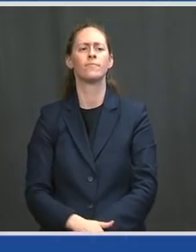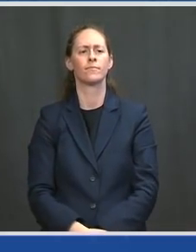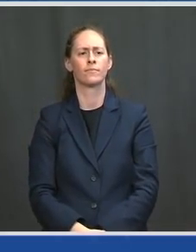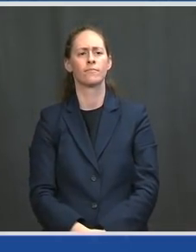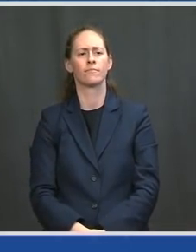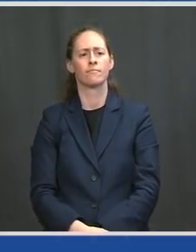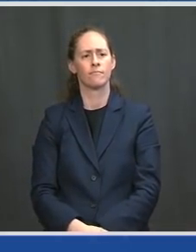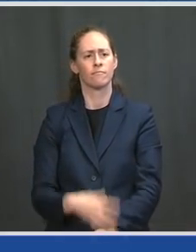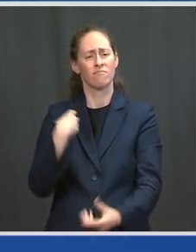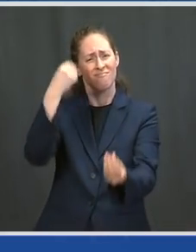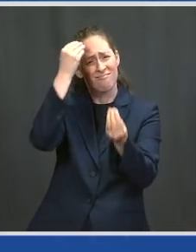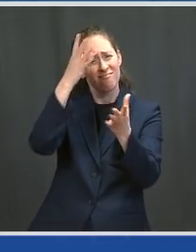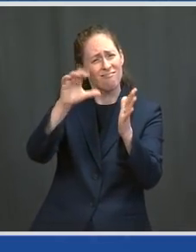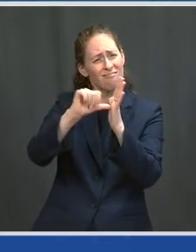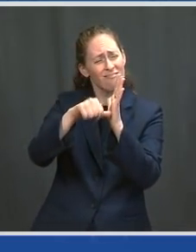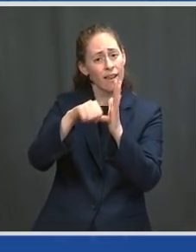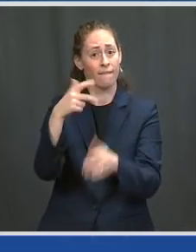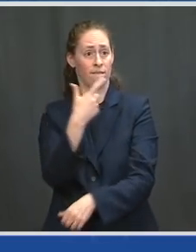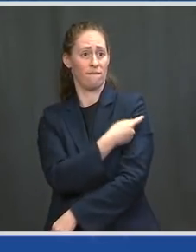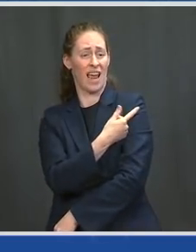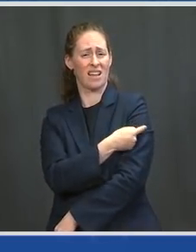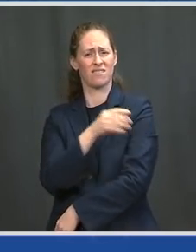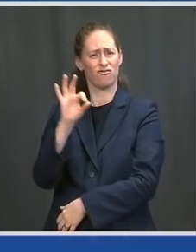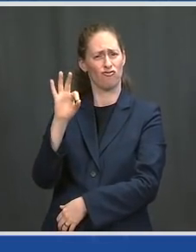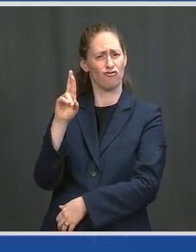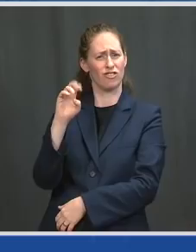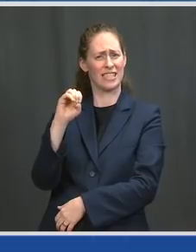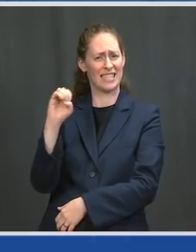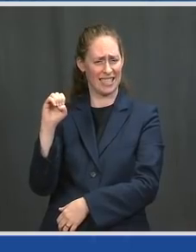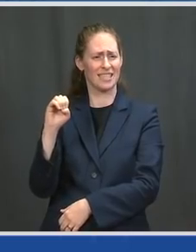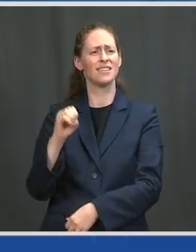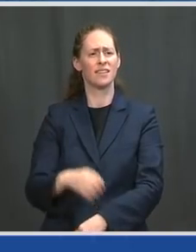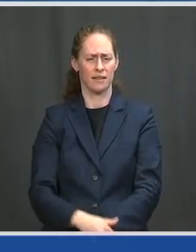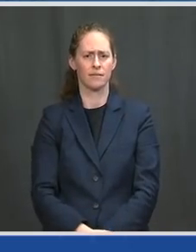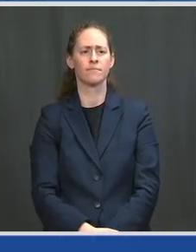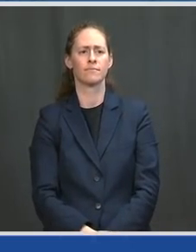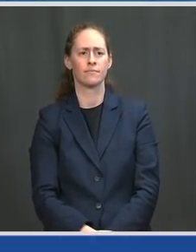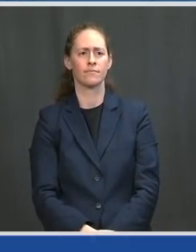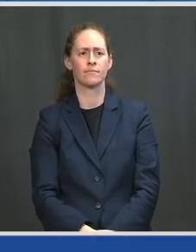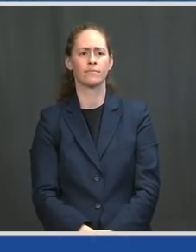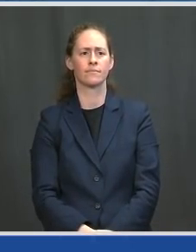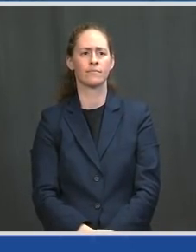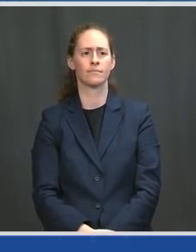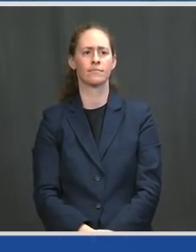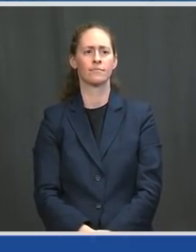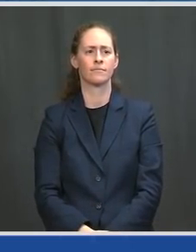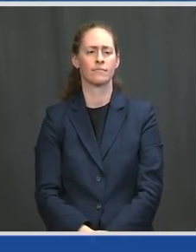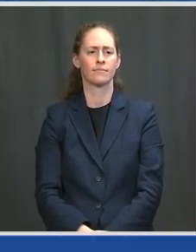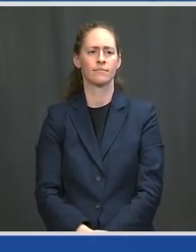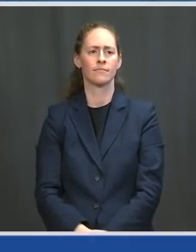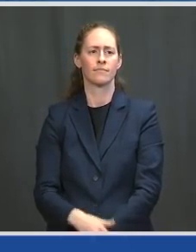Additionally, if teens are on the move this summer, they can get their first shot in one place and the second shot elsewhere.